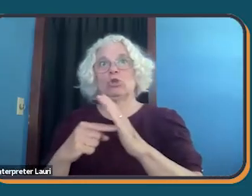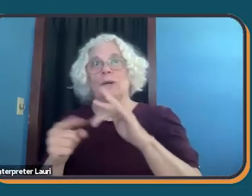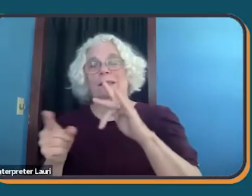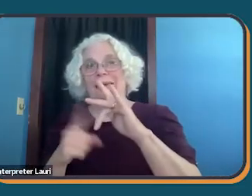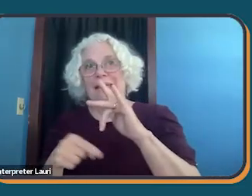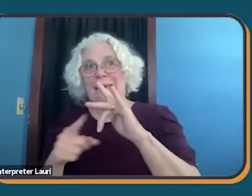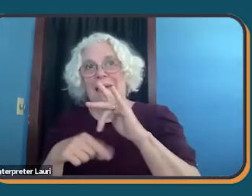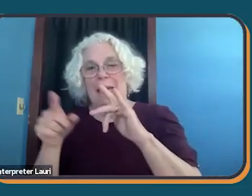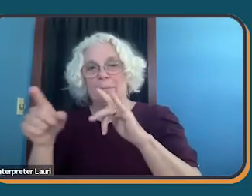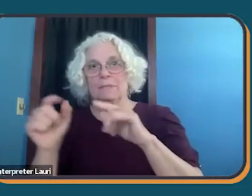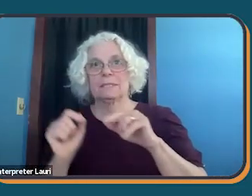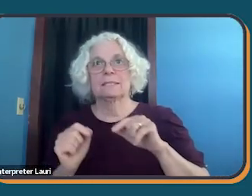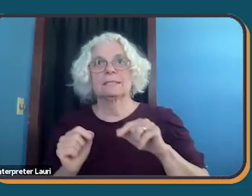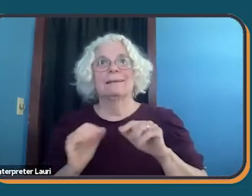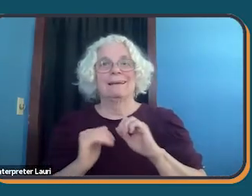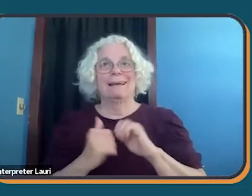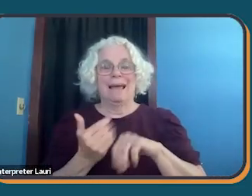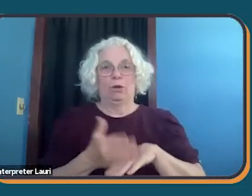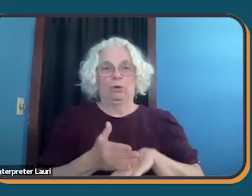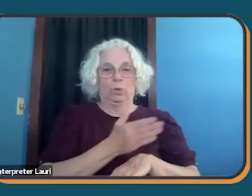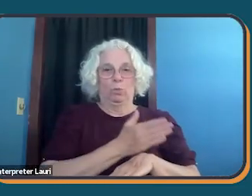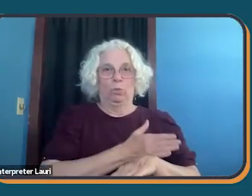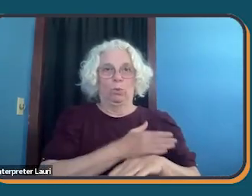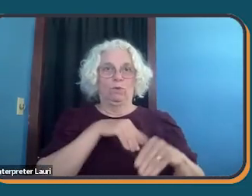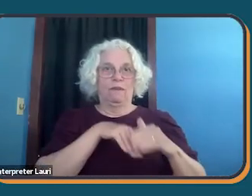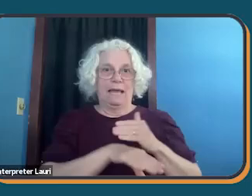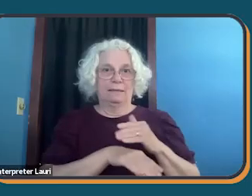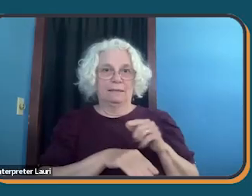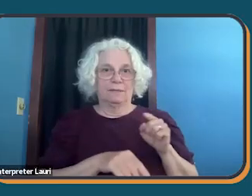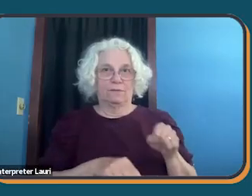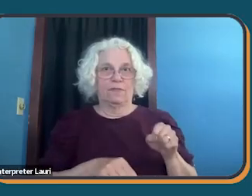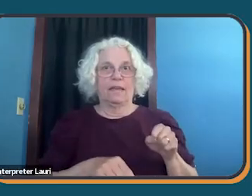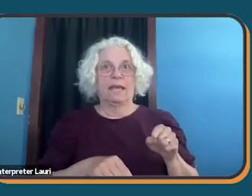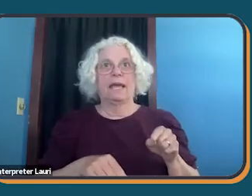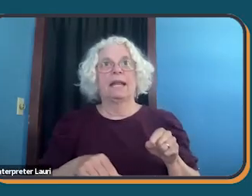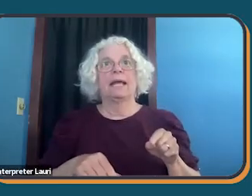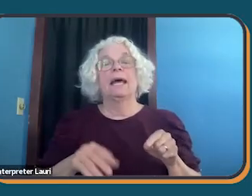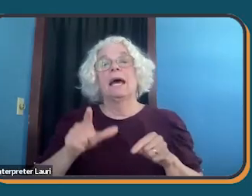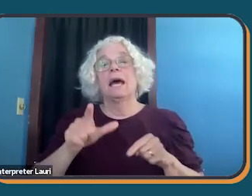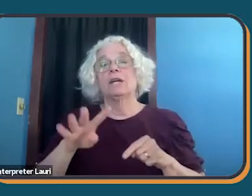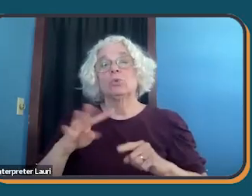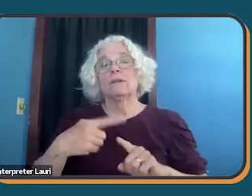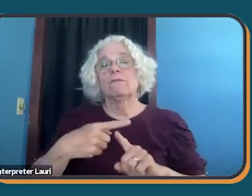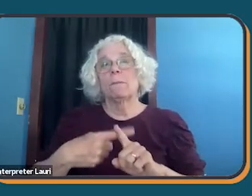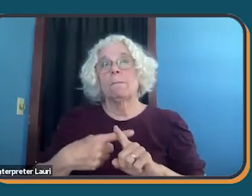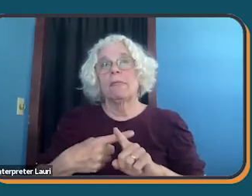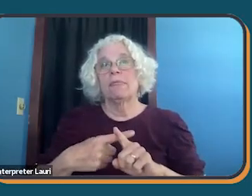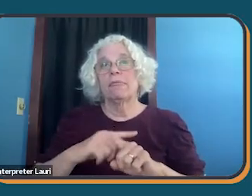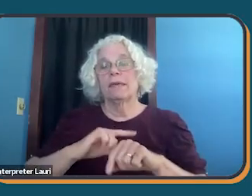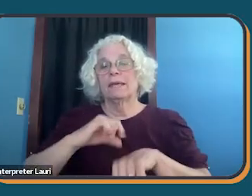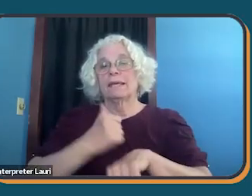and screening gaps, evidence-based adjustments and adaptations for improving accessibility. A practical 24-month implementation plan